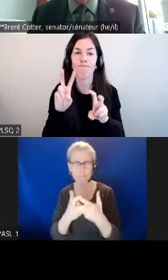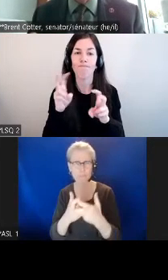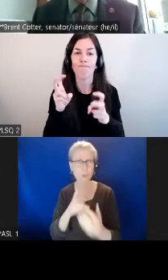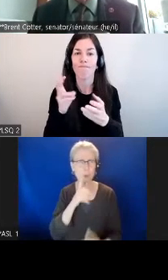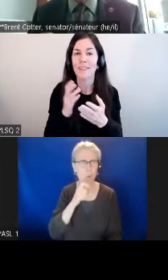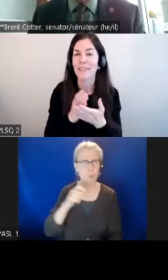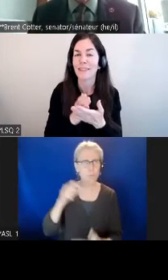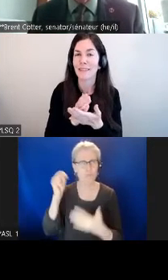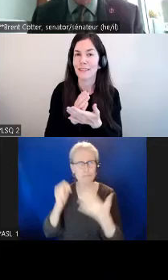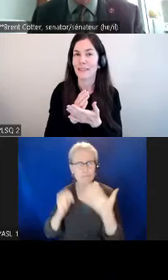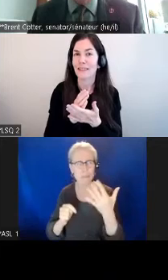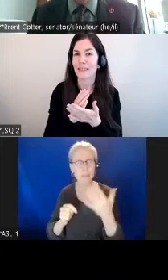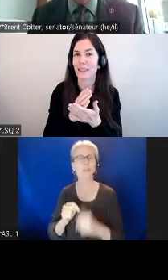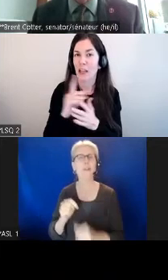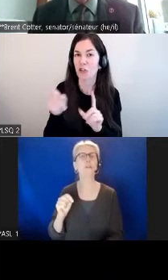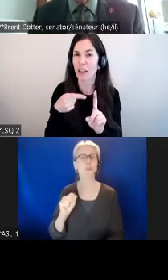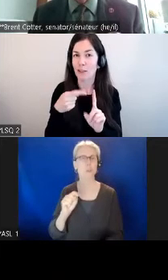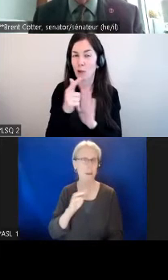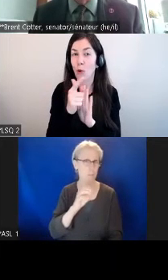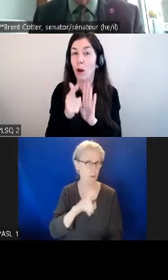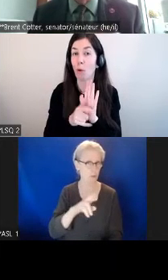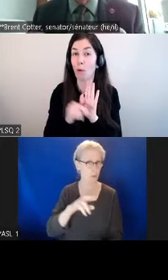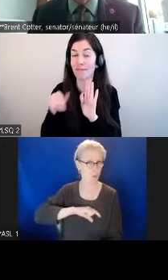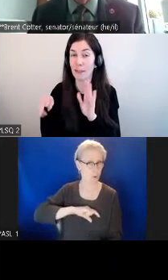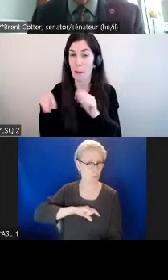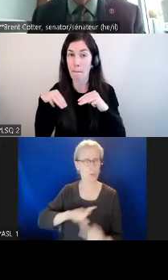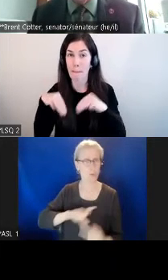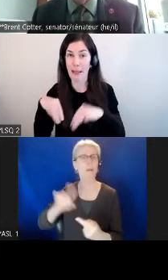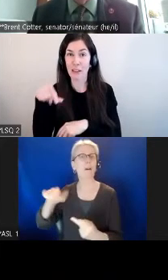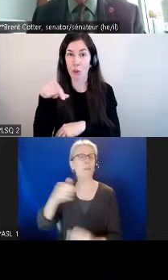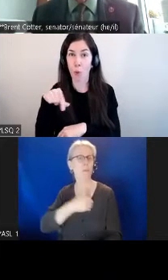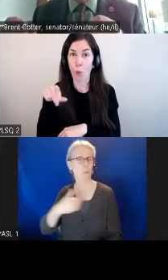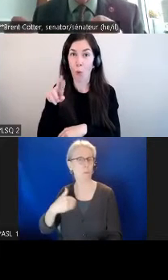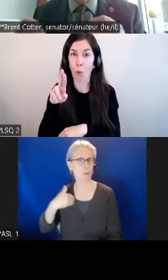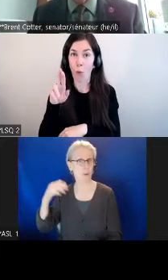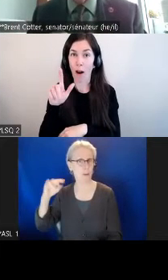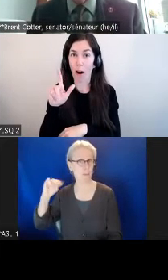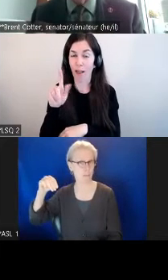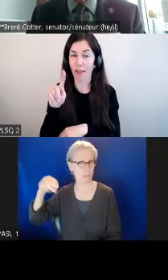QUALTROUGH AND OTHER MEMBERS OF PARLIAMENT MIGHT CHOOSE TO DELIVER SPEECHES AND DEBATE